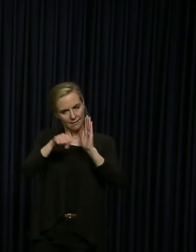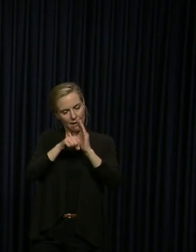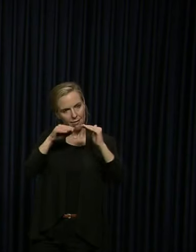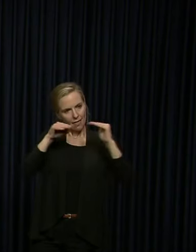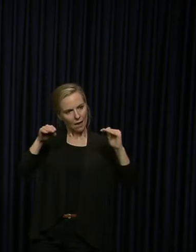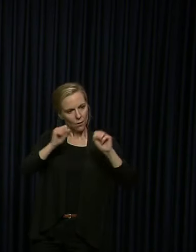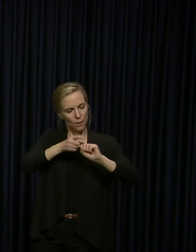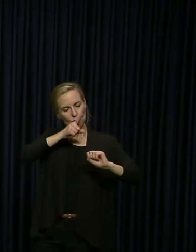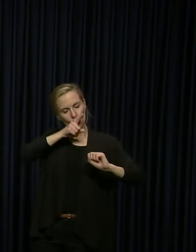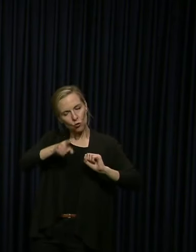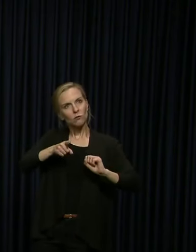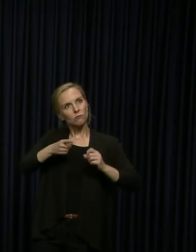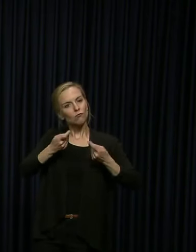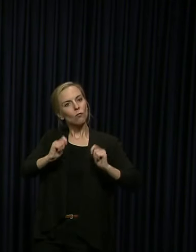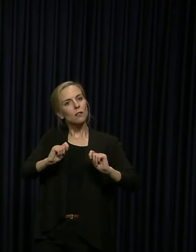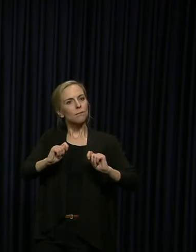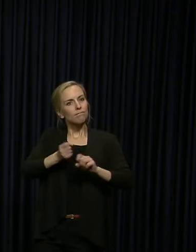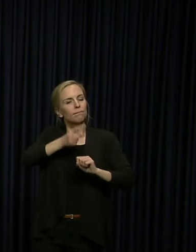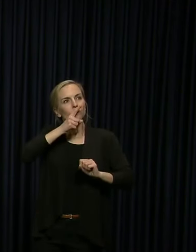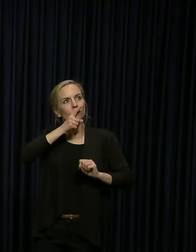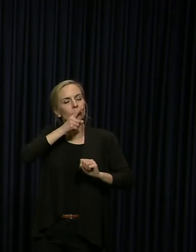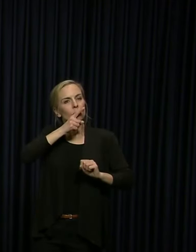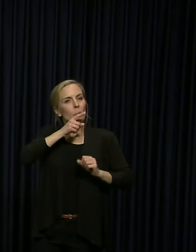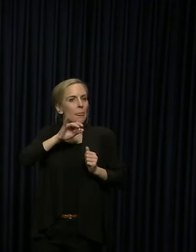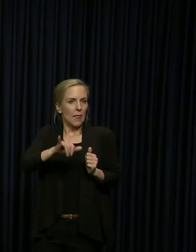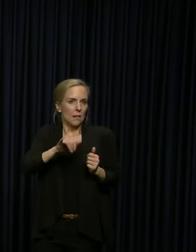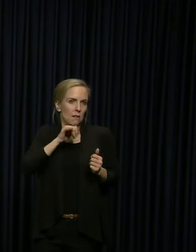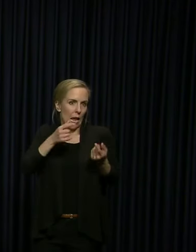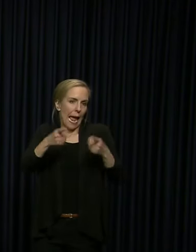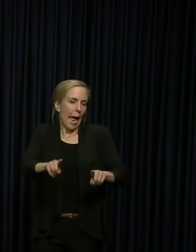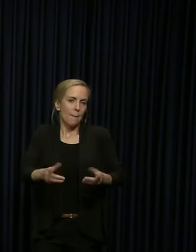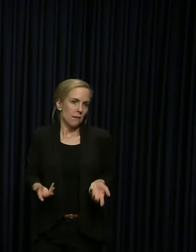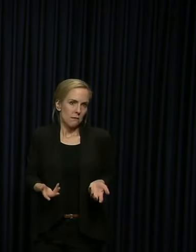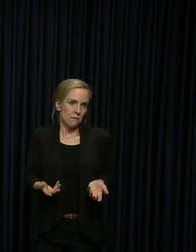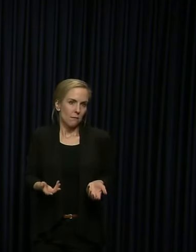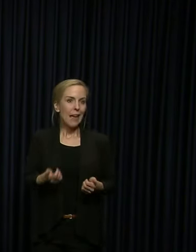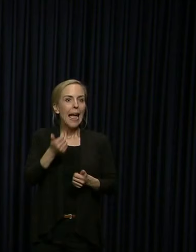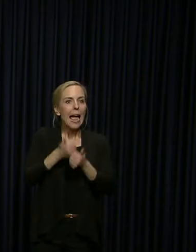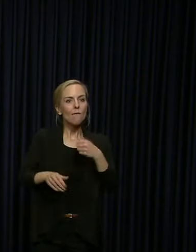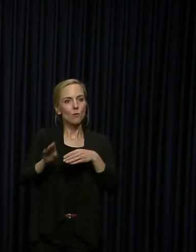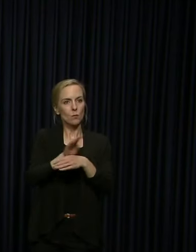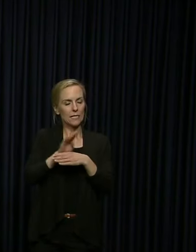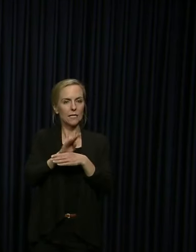AND SO THIS IS ONE OF THE SITUATIONS JUST LIKE GROCERY STORE WORKERS OR FIRST RESPONDER